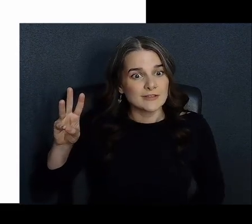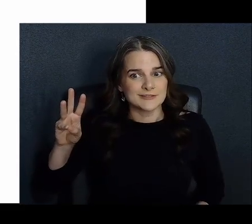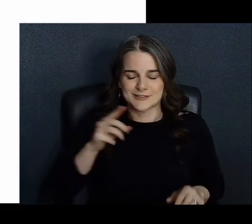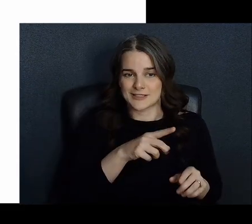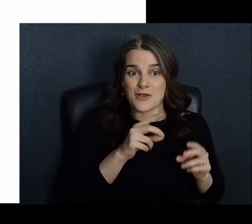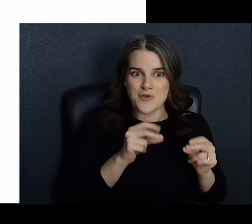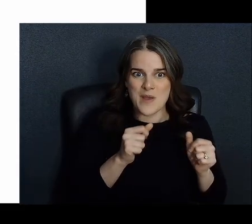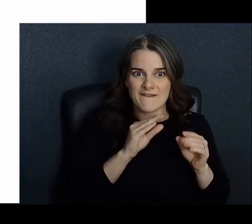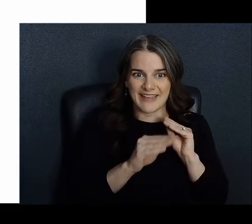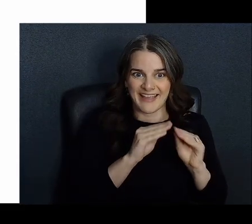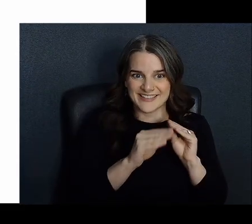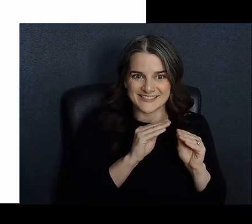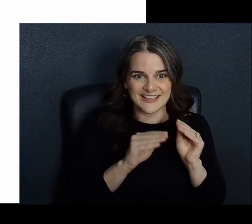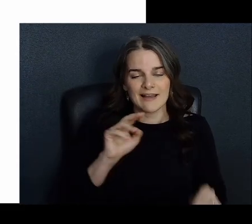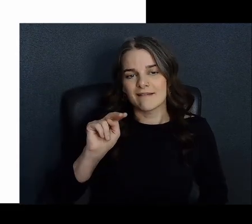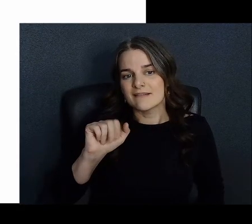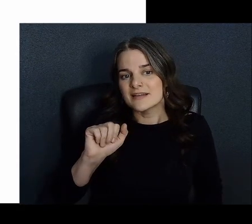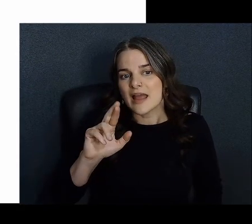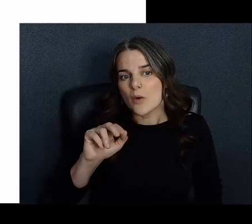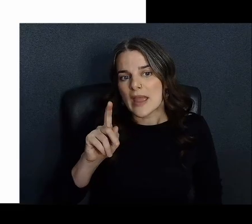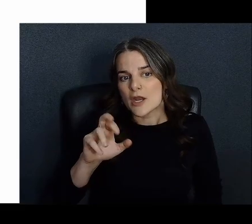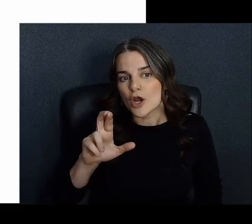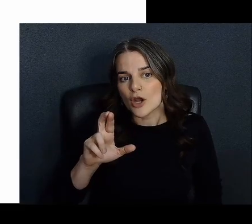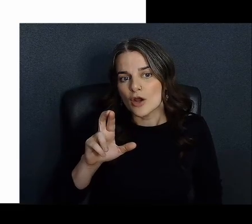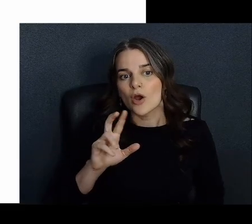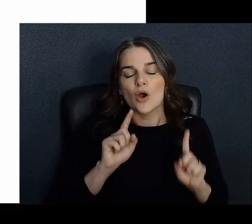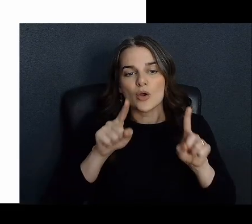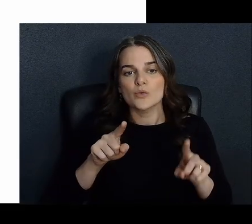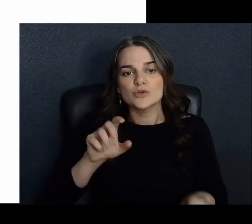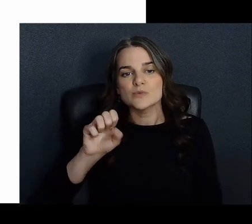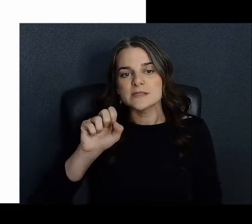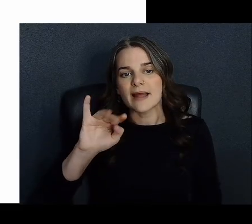So you go to Settings and go to Accessibility, Vision, and you choose Magnifier.